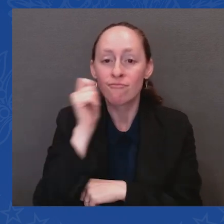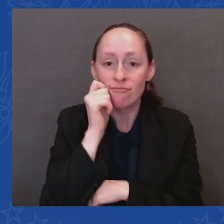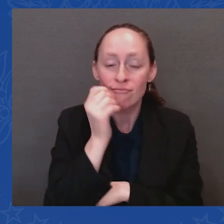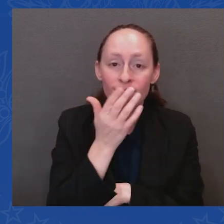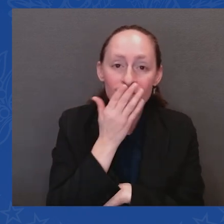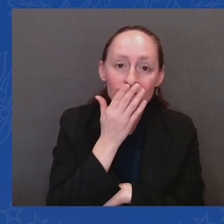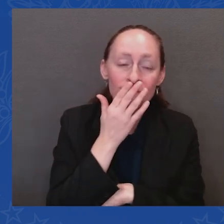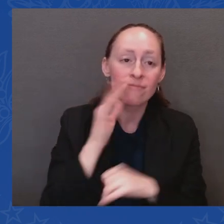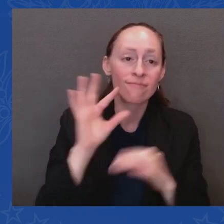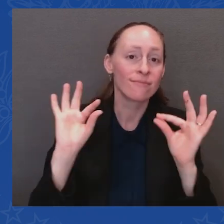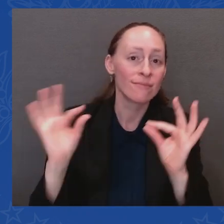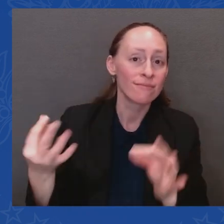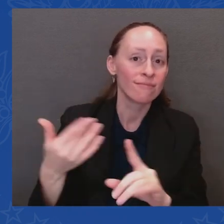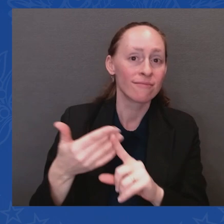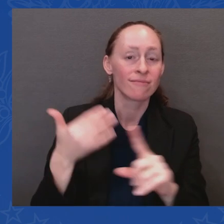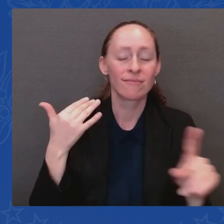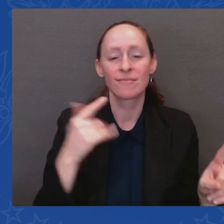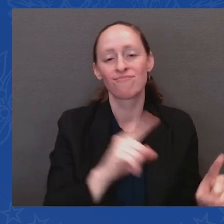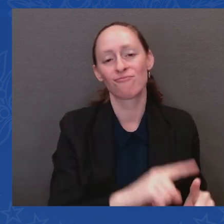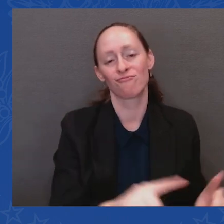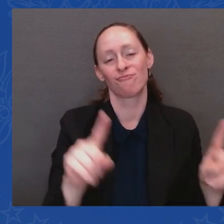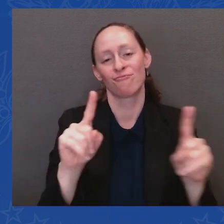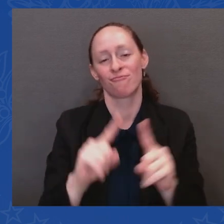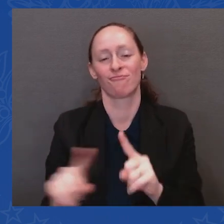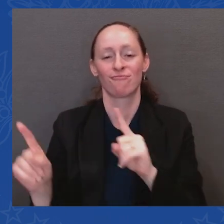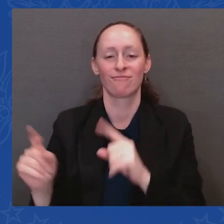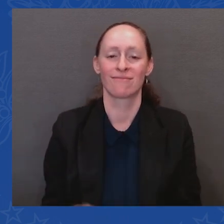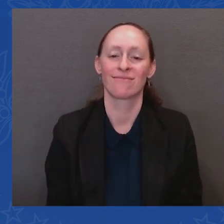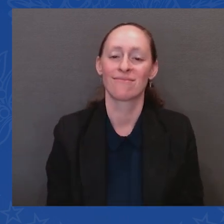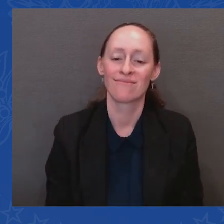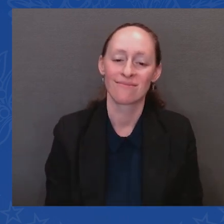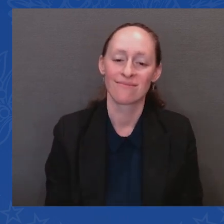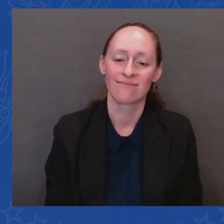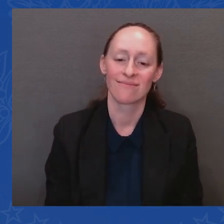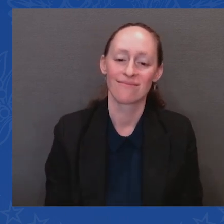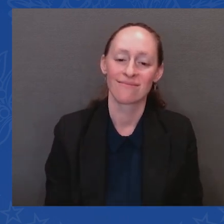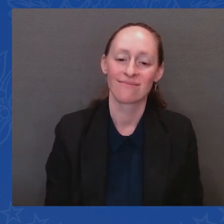You represent, as the President reminds us, the very soul of America.